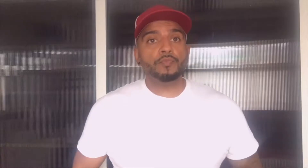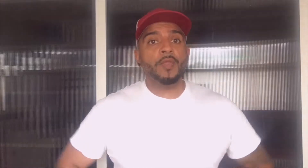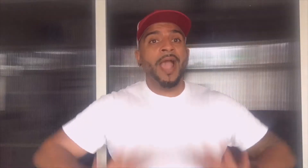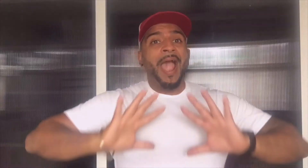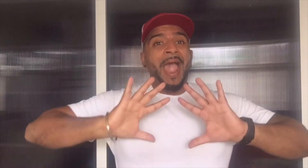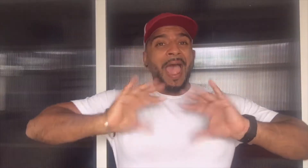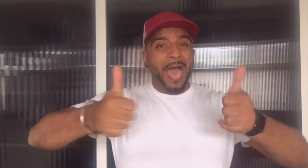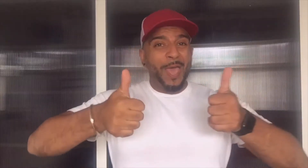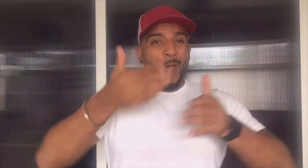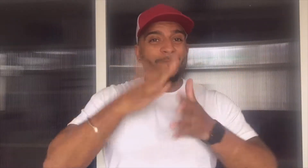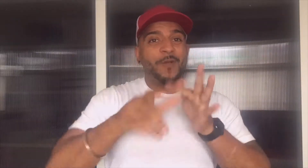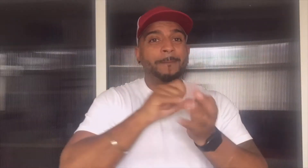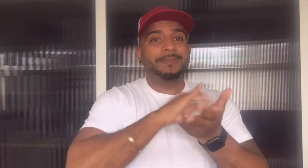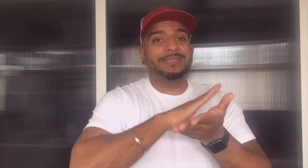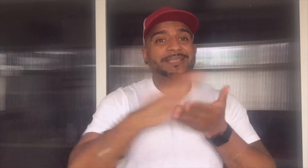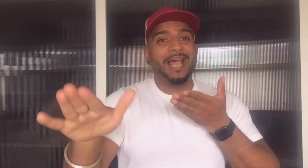Hello from DASH